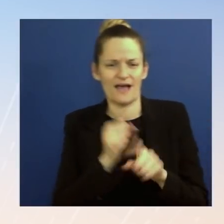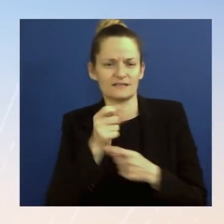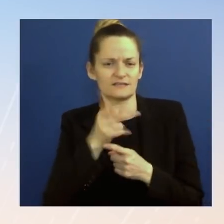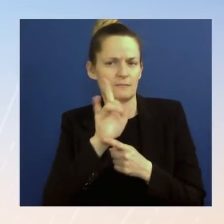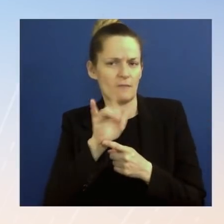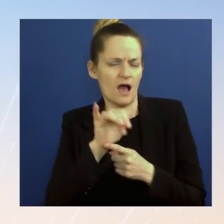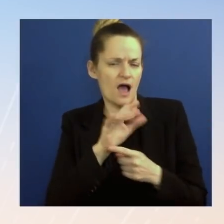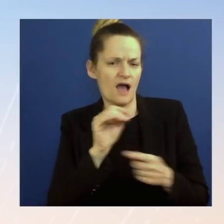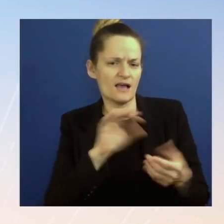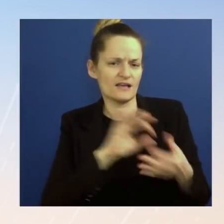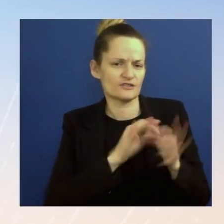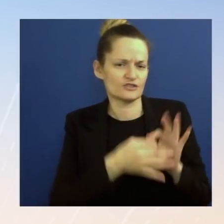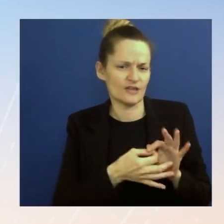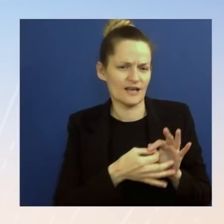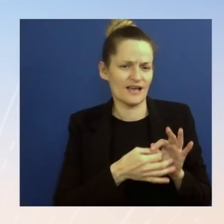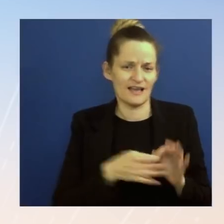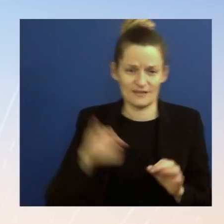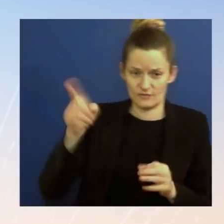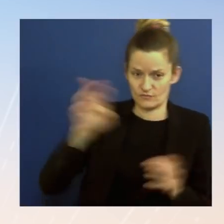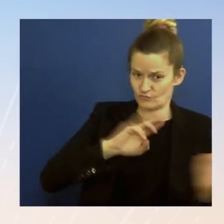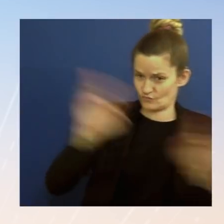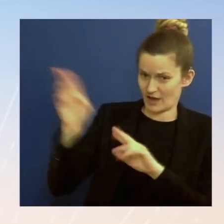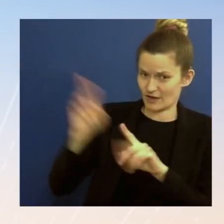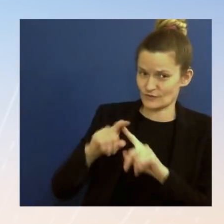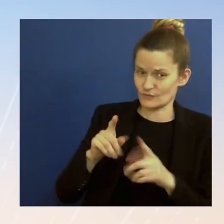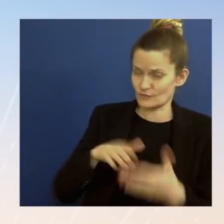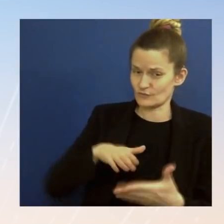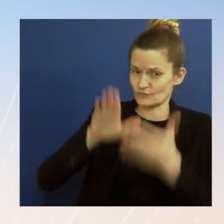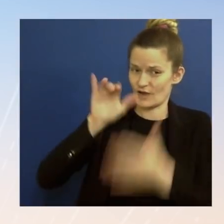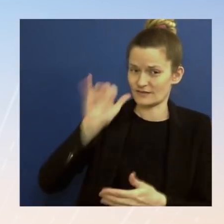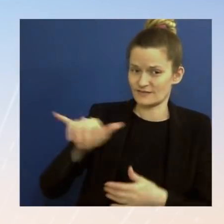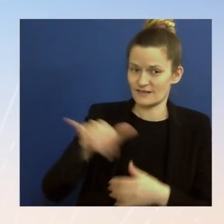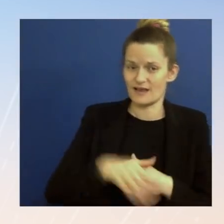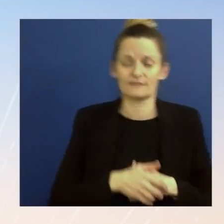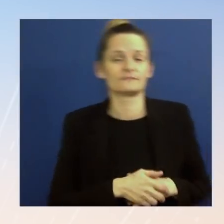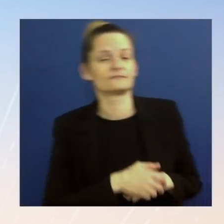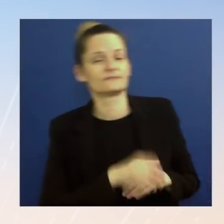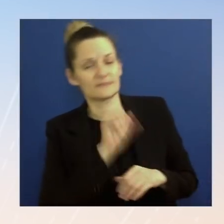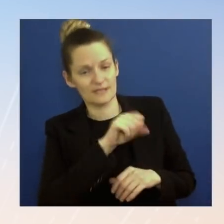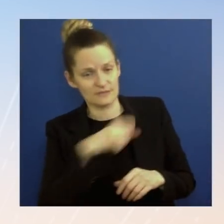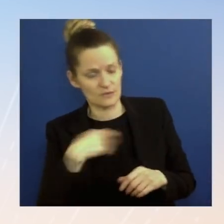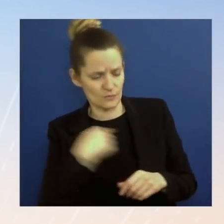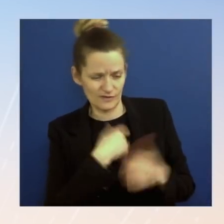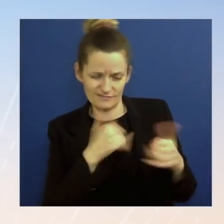better prepare and strengthen the supply chain, you know, we -- we feel that that has helped us --